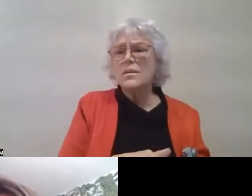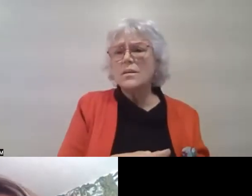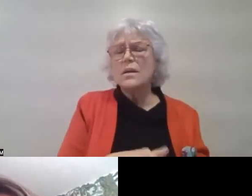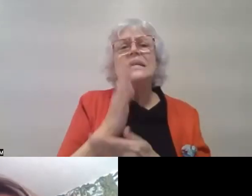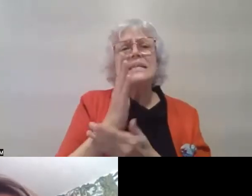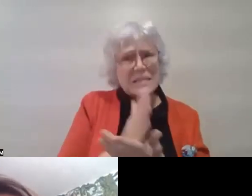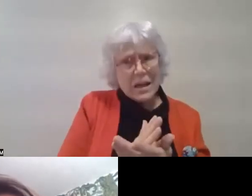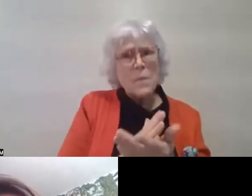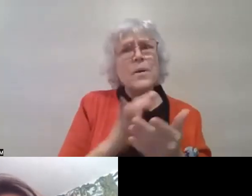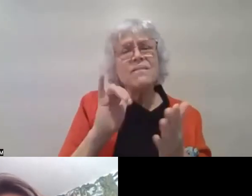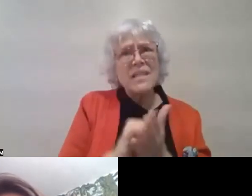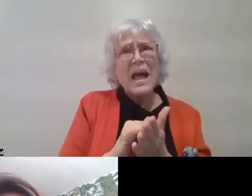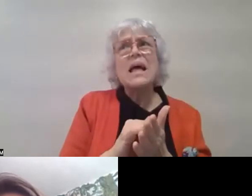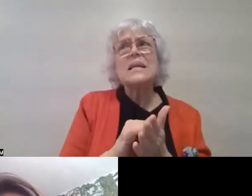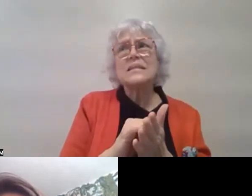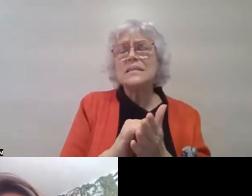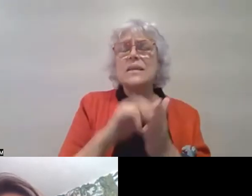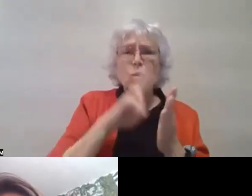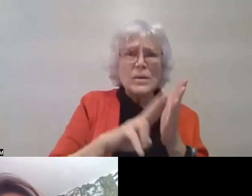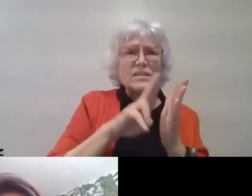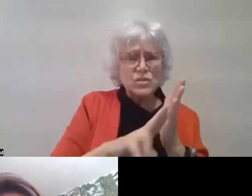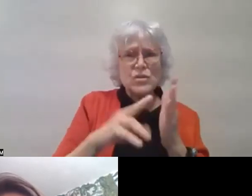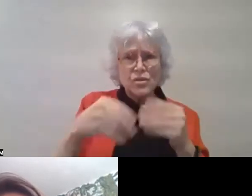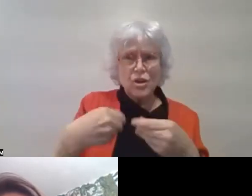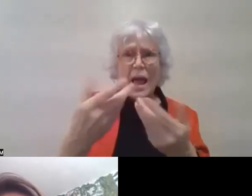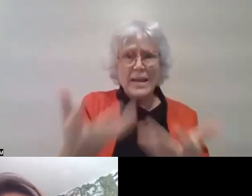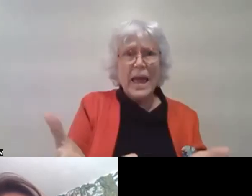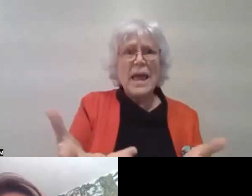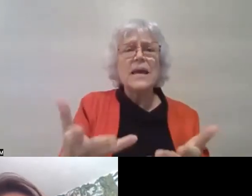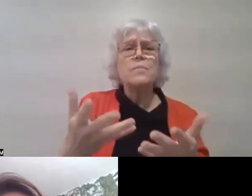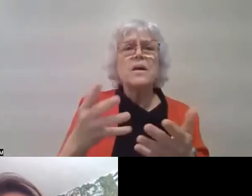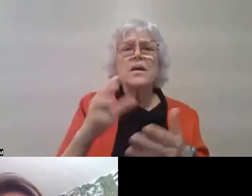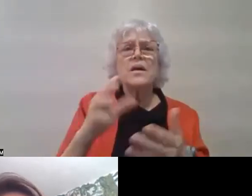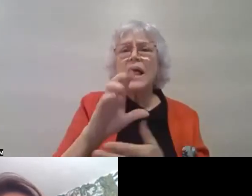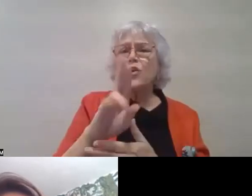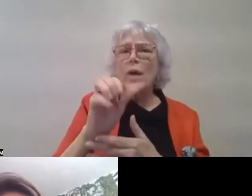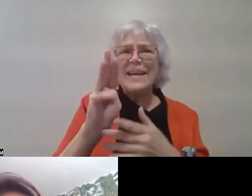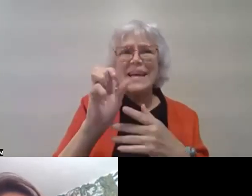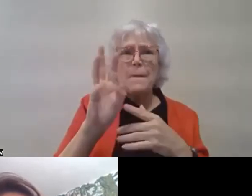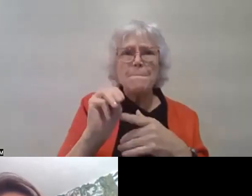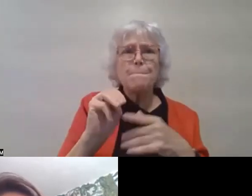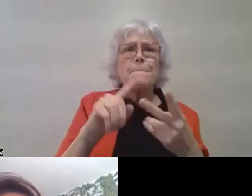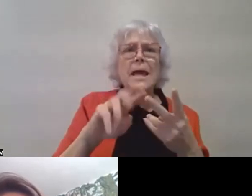I am still, the research I gave you all today around uranium and nuclear testing and